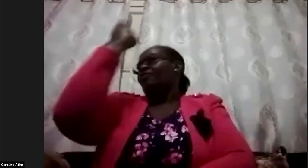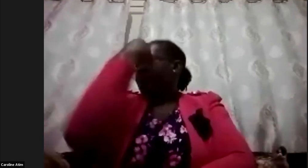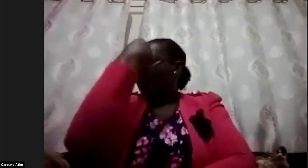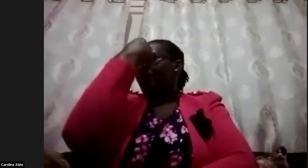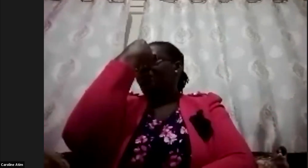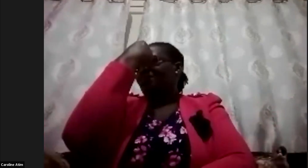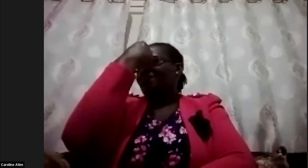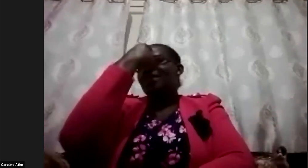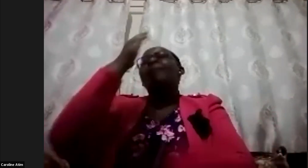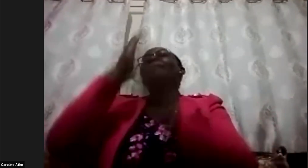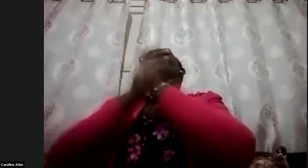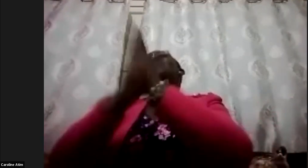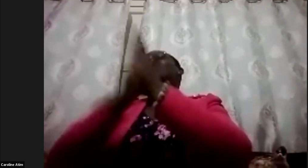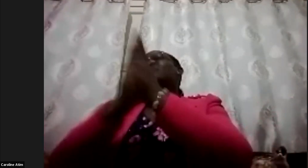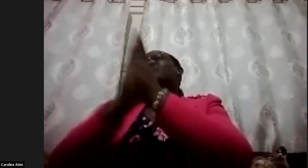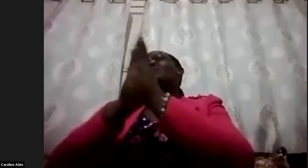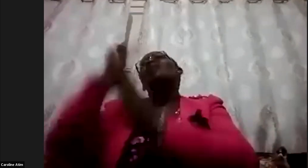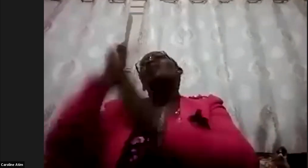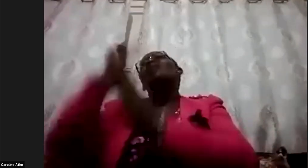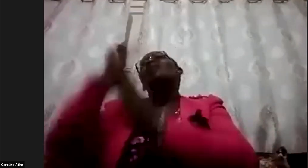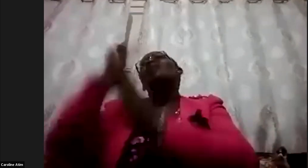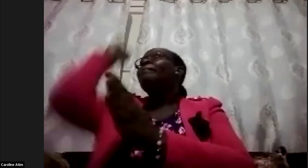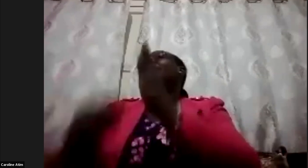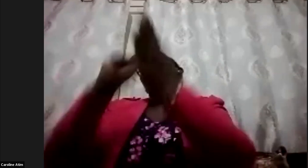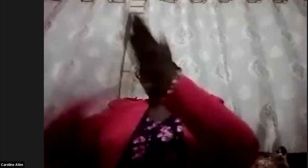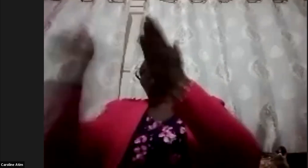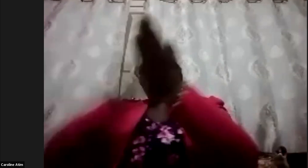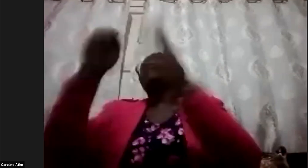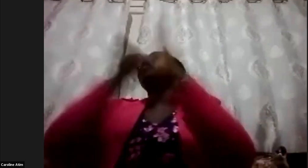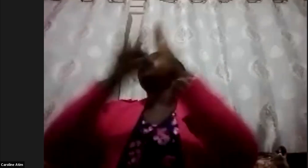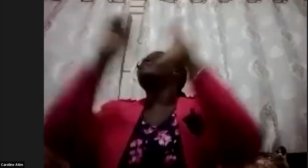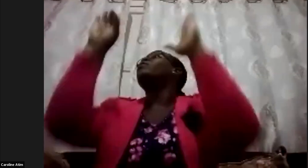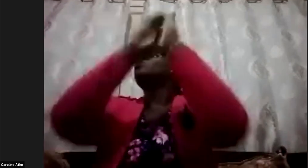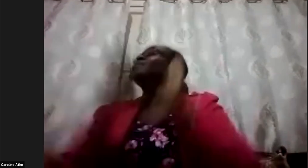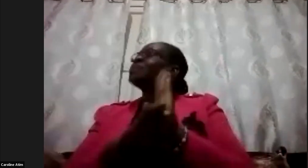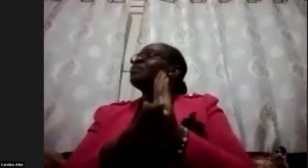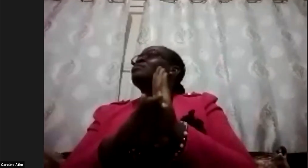angry and informed the government, please, government must write in the constitution,